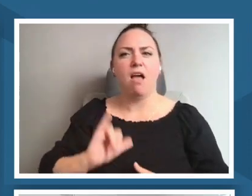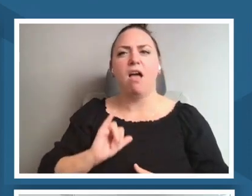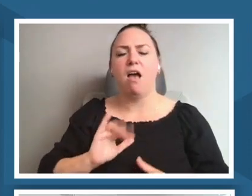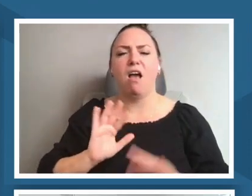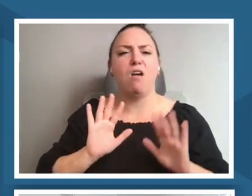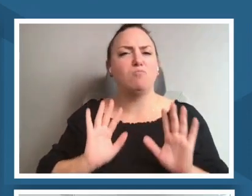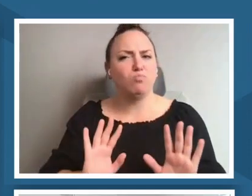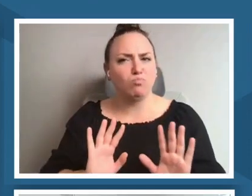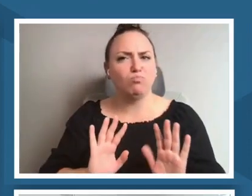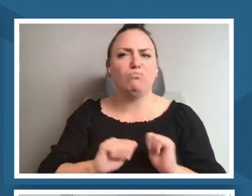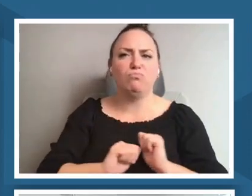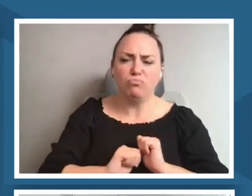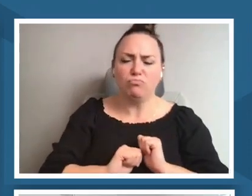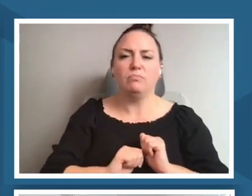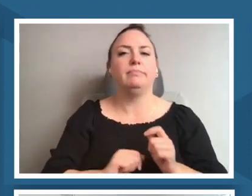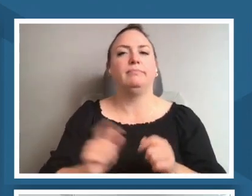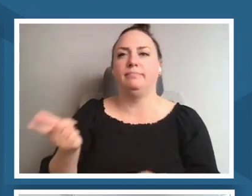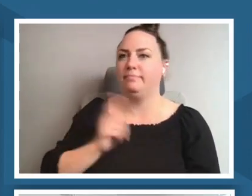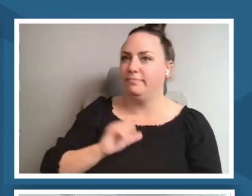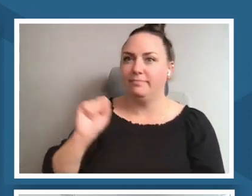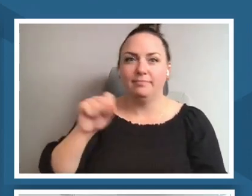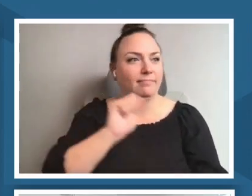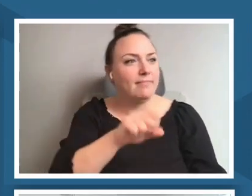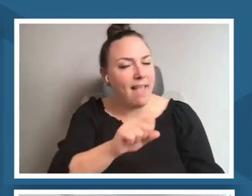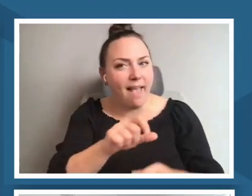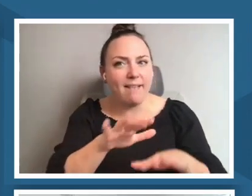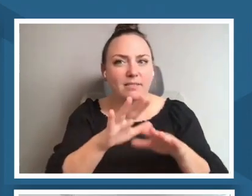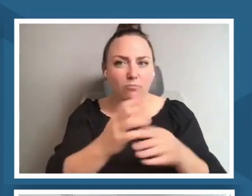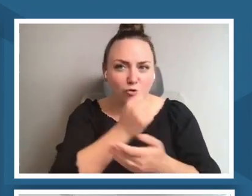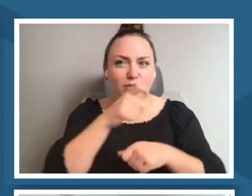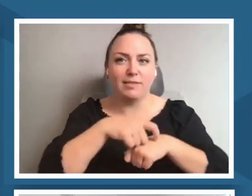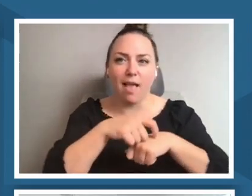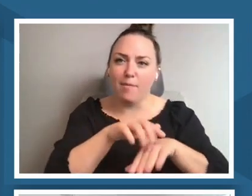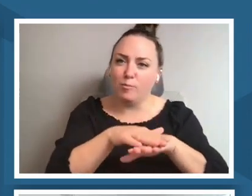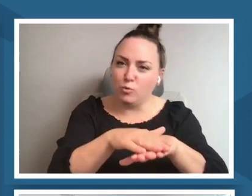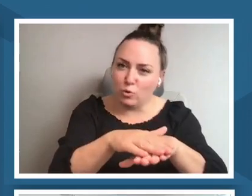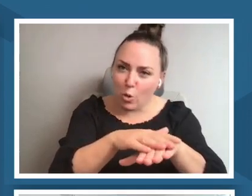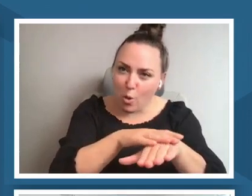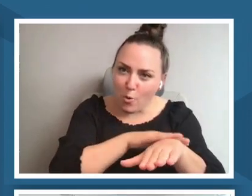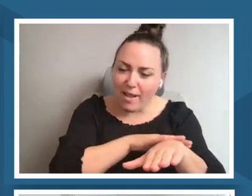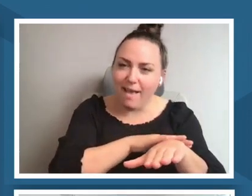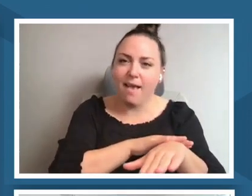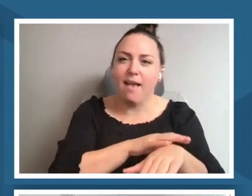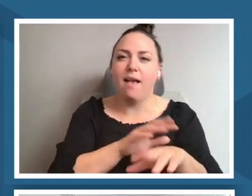we took that time to really slow down we